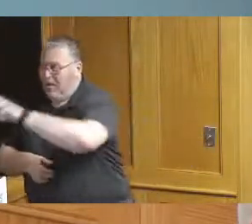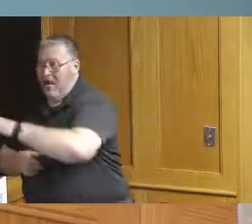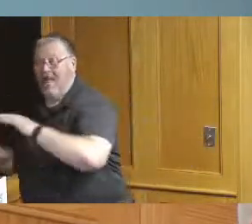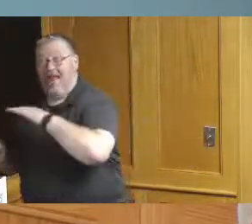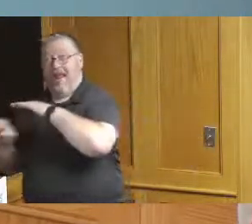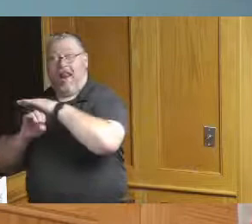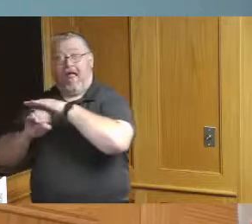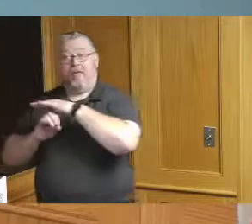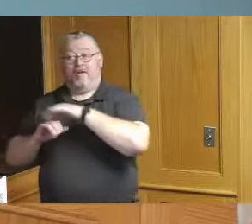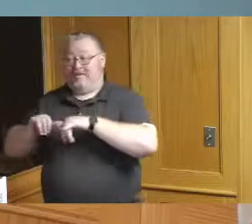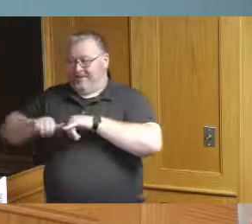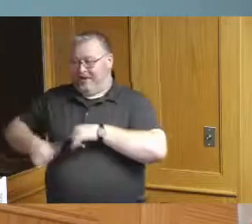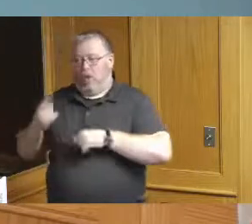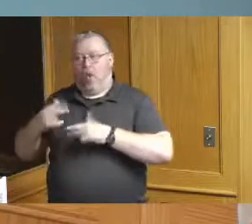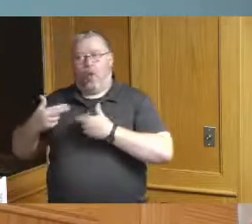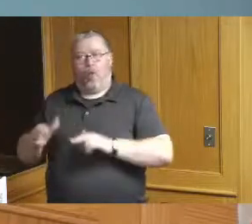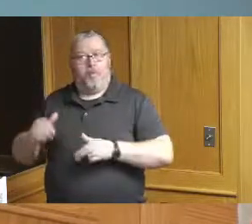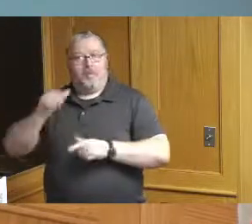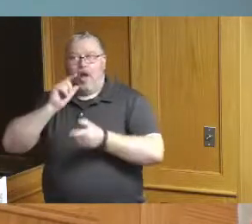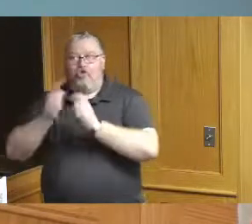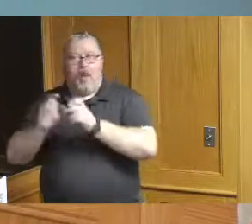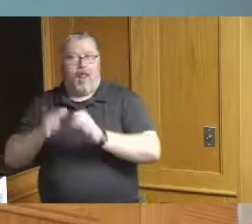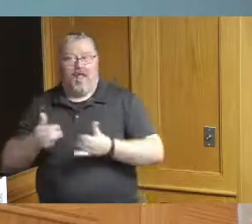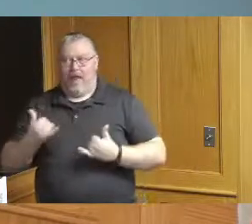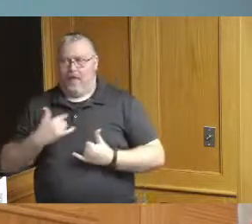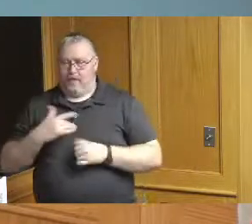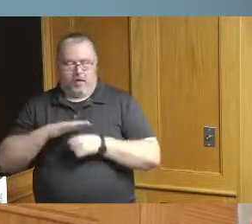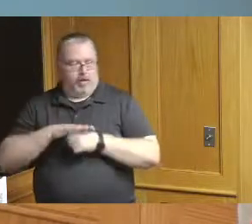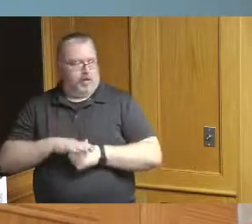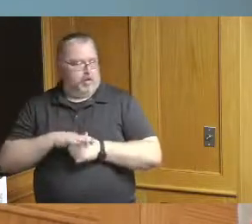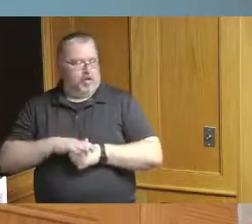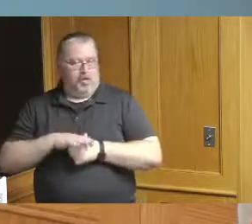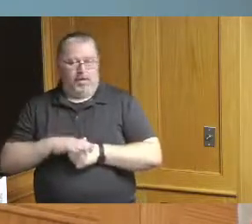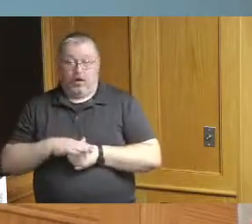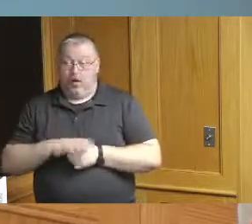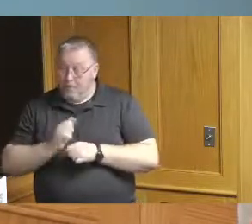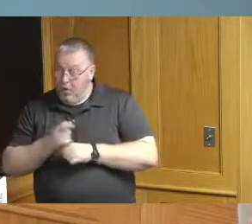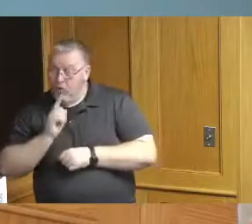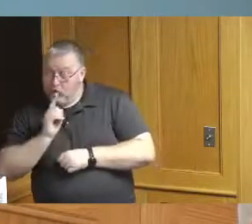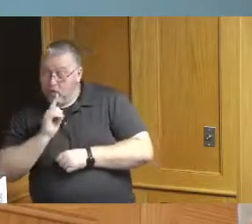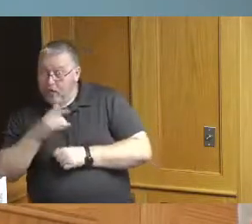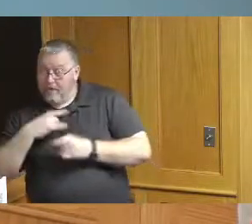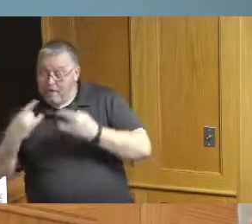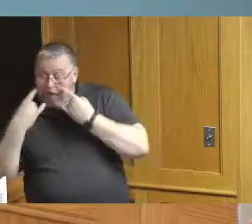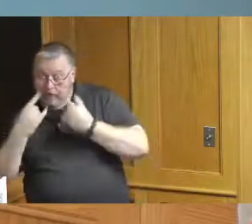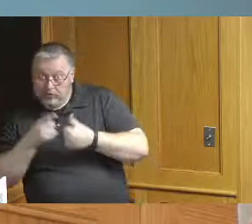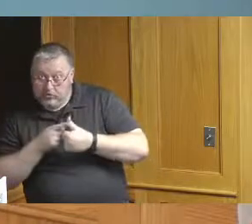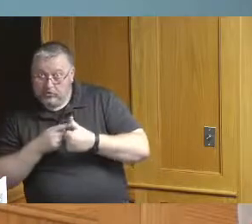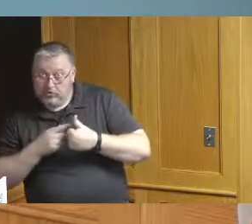were in one class so now you've got a child that we're saying make sure you got your mask on uh I'm